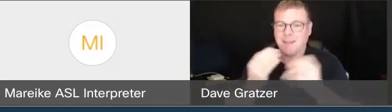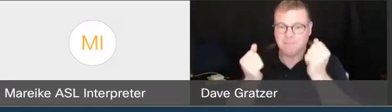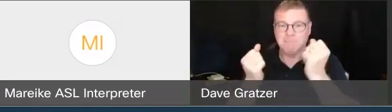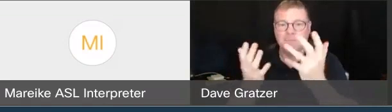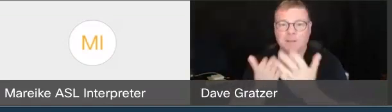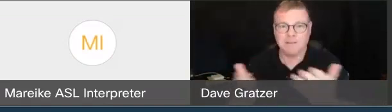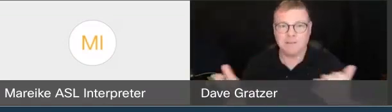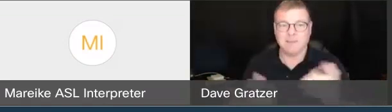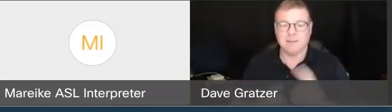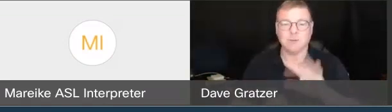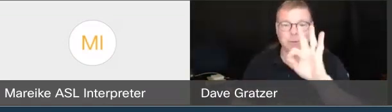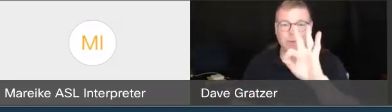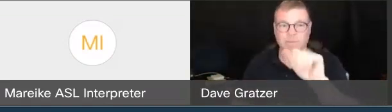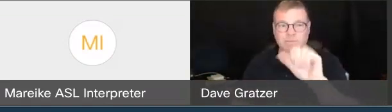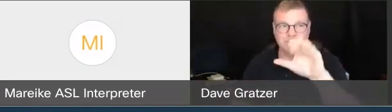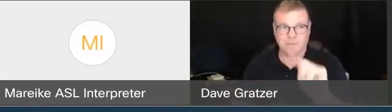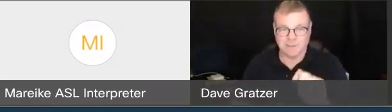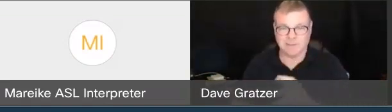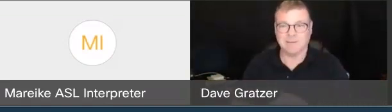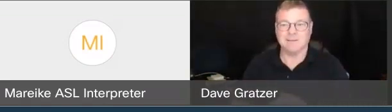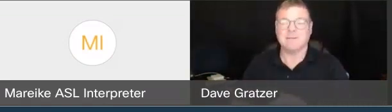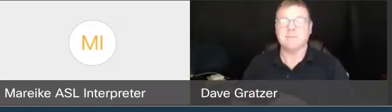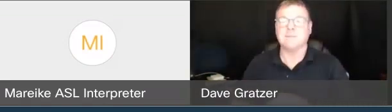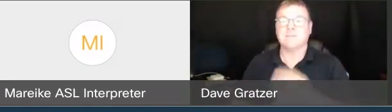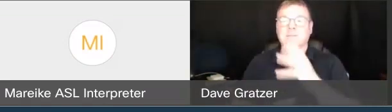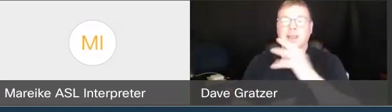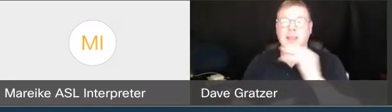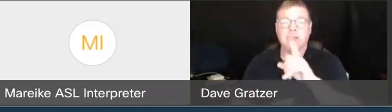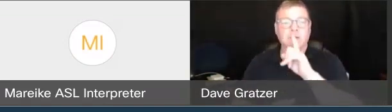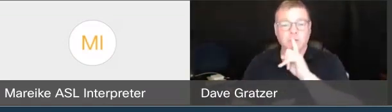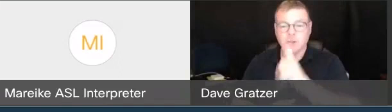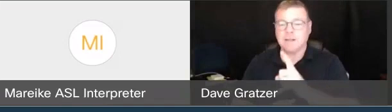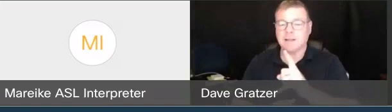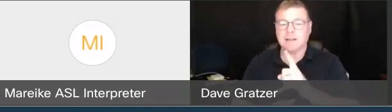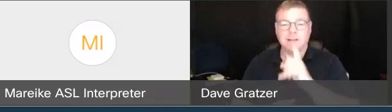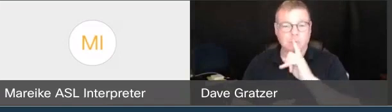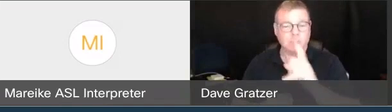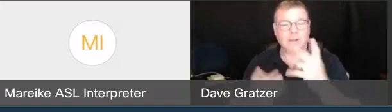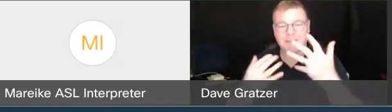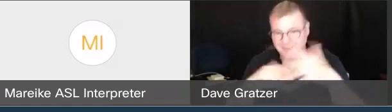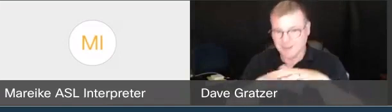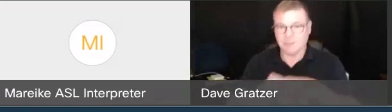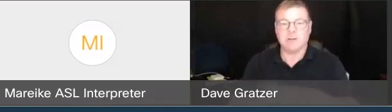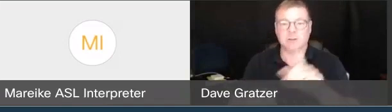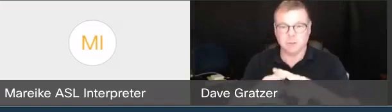to FACT, and just sort of really, really integrating them into the practice is